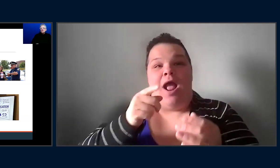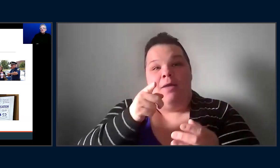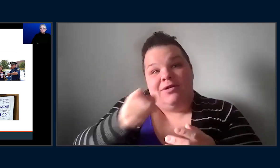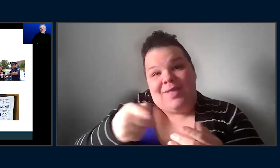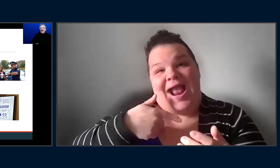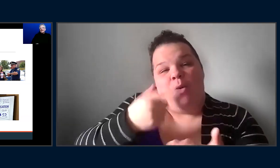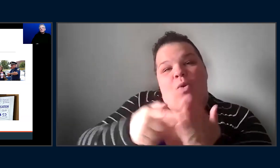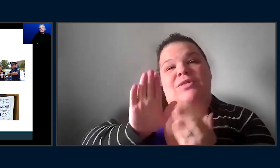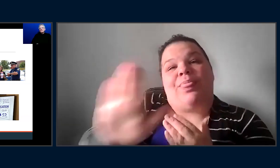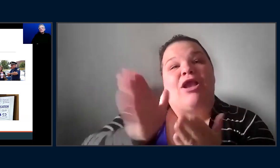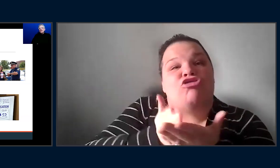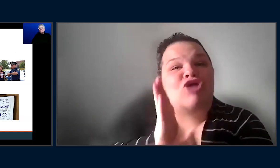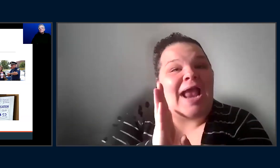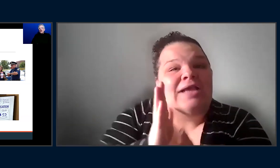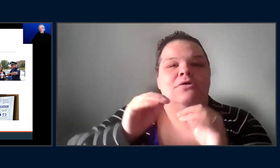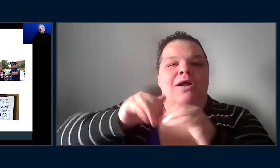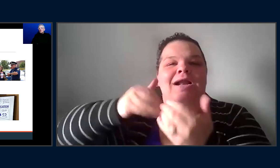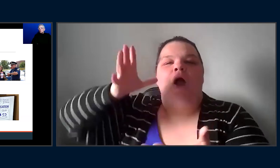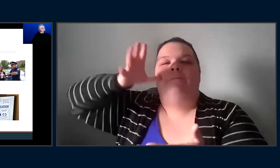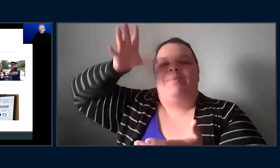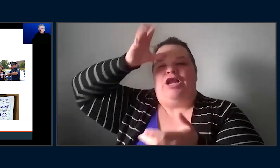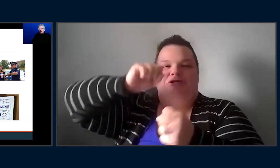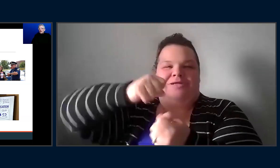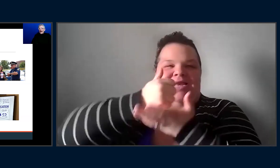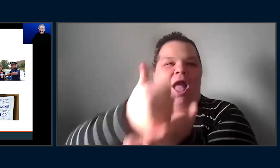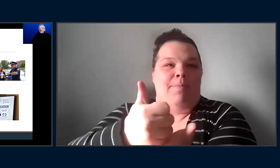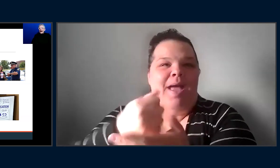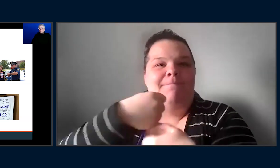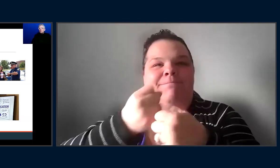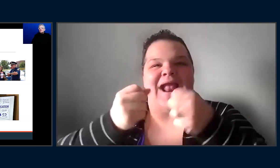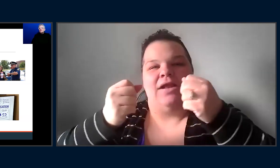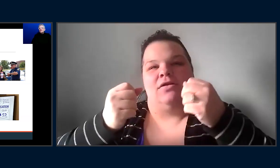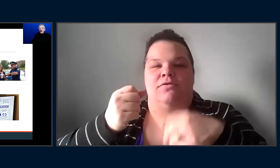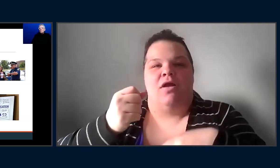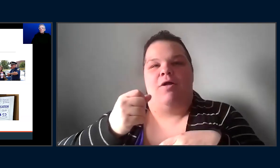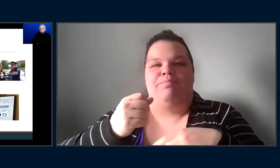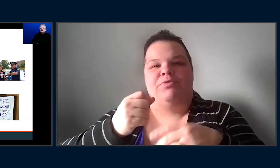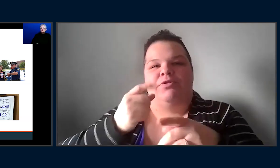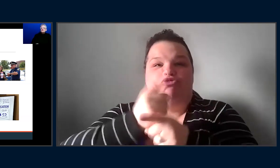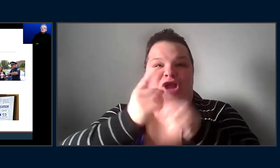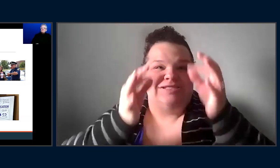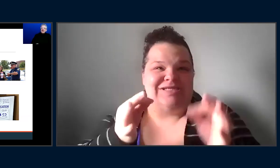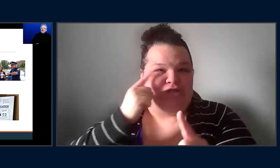to teach them how to make decisions and to teach them what their rights were and how parents could help